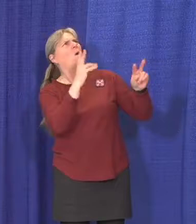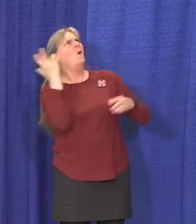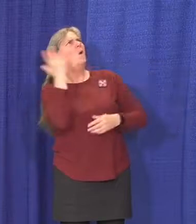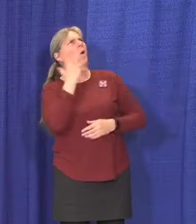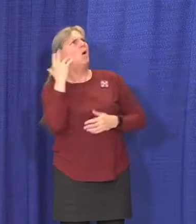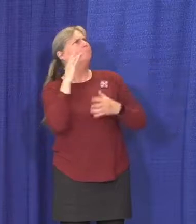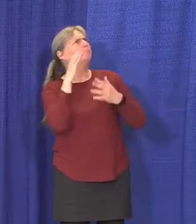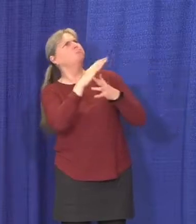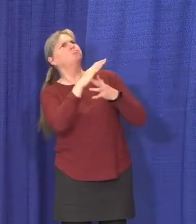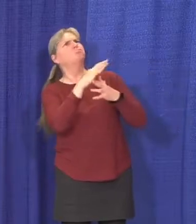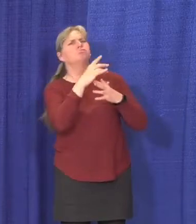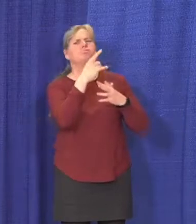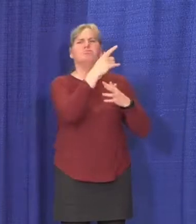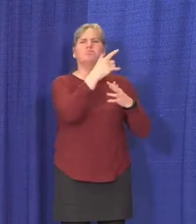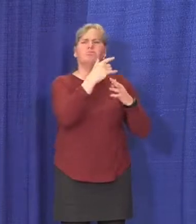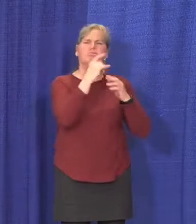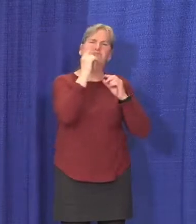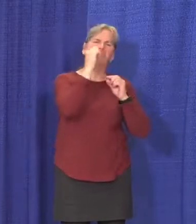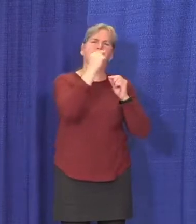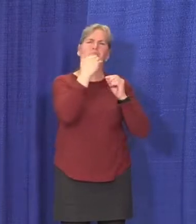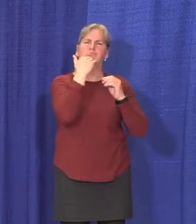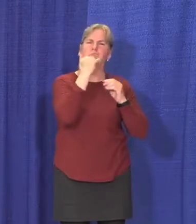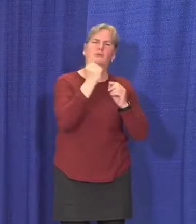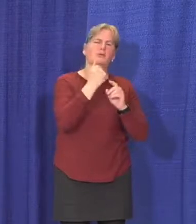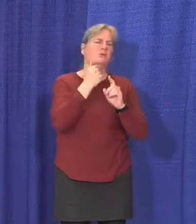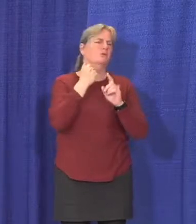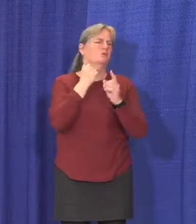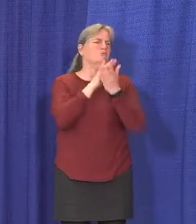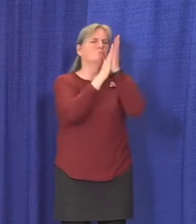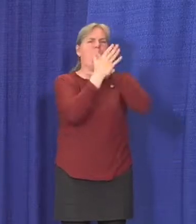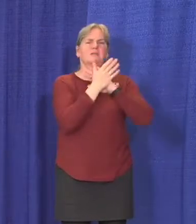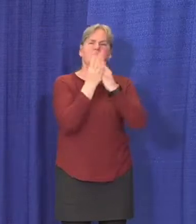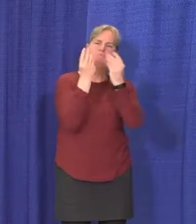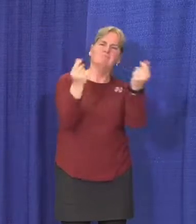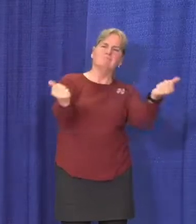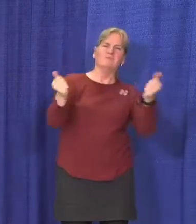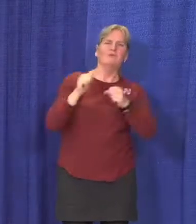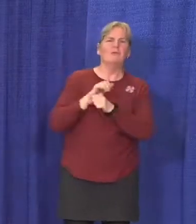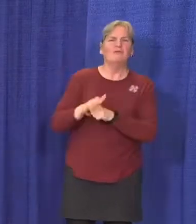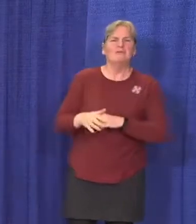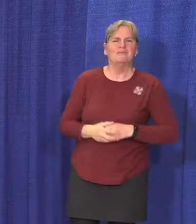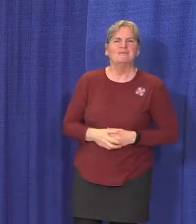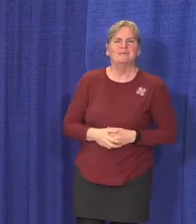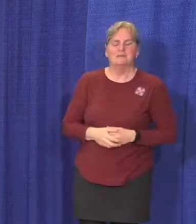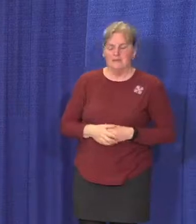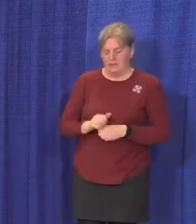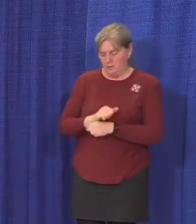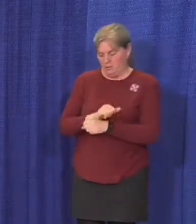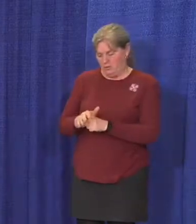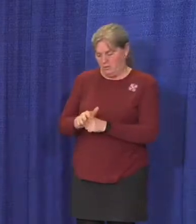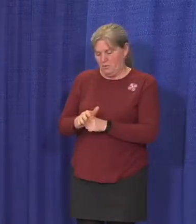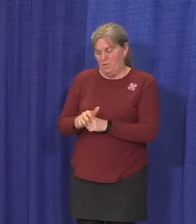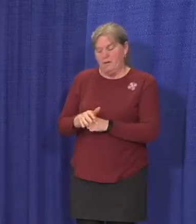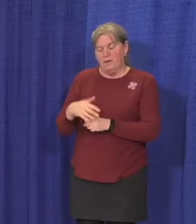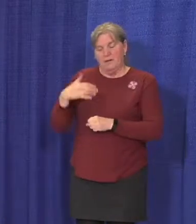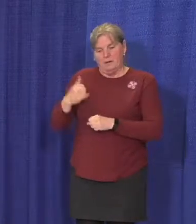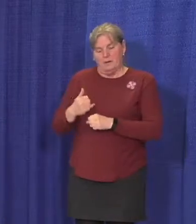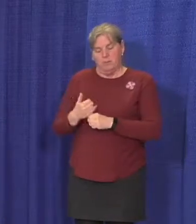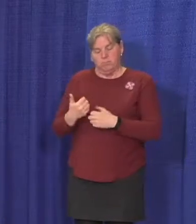Our fellow Canadians are watching as we forge a path towards recovery. The pandemic has been